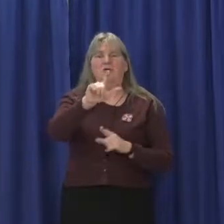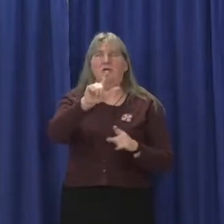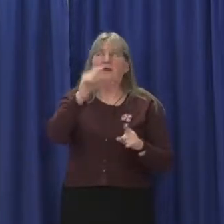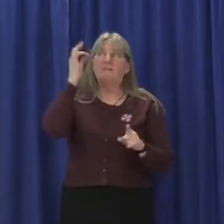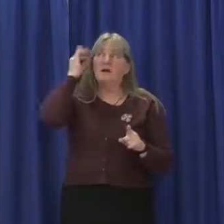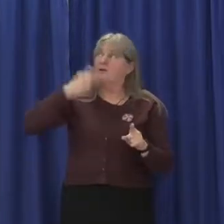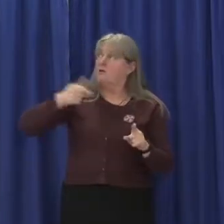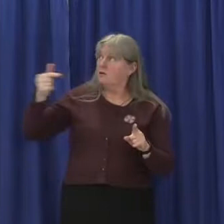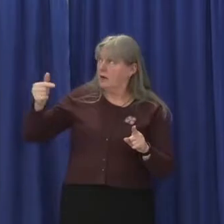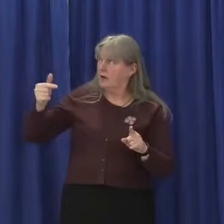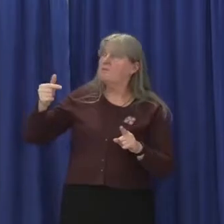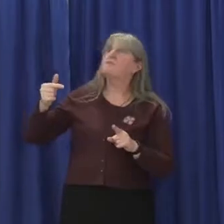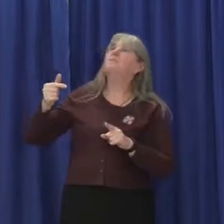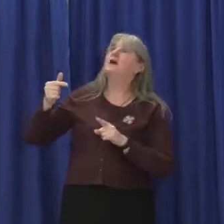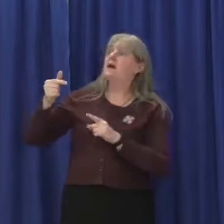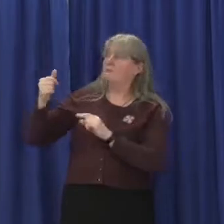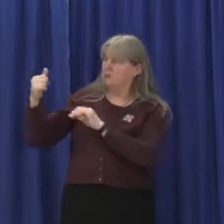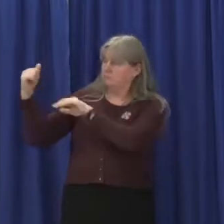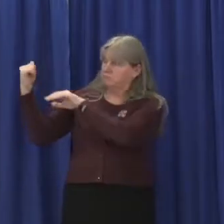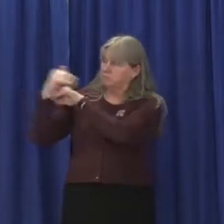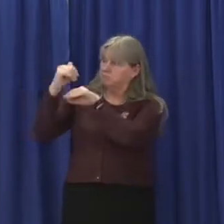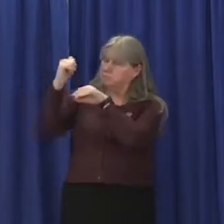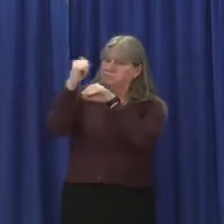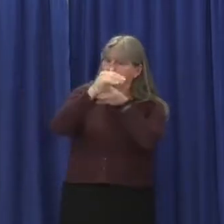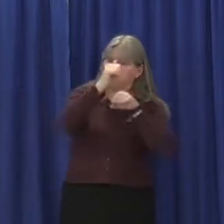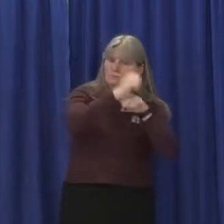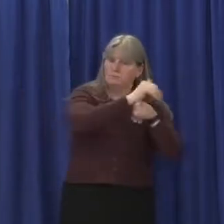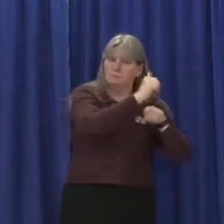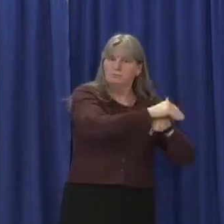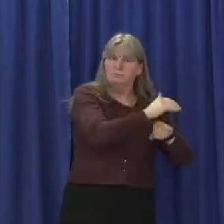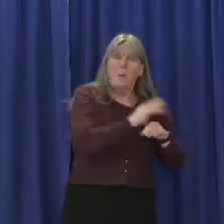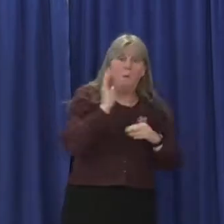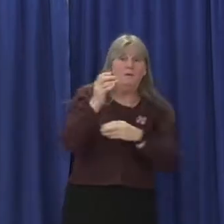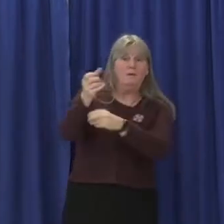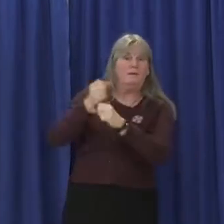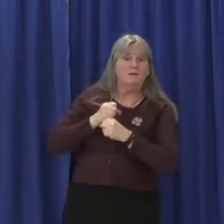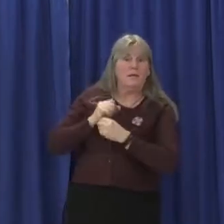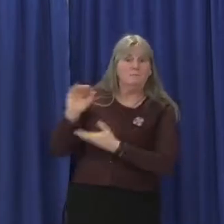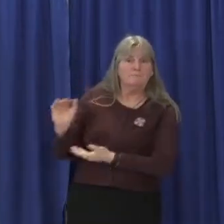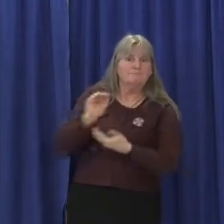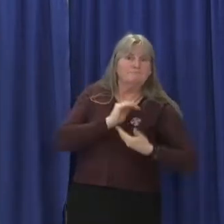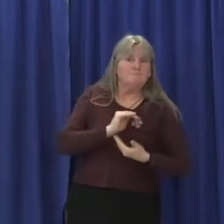distributing to the provinces and territories, and Yukon will receive a portion of those--